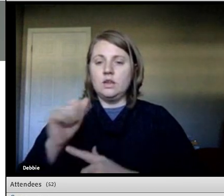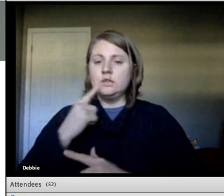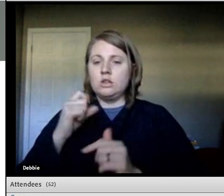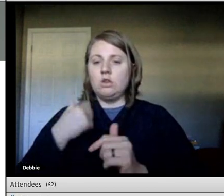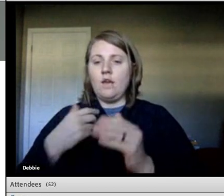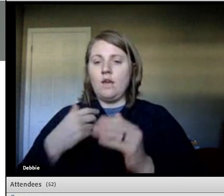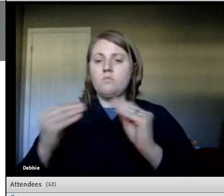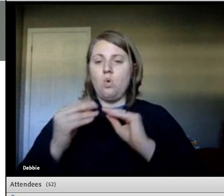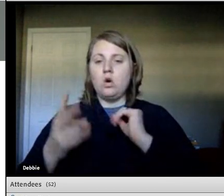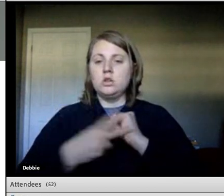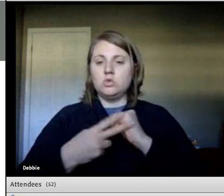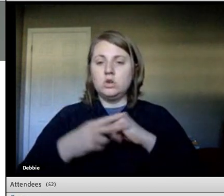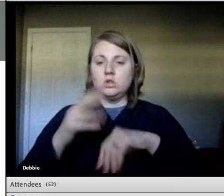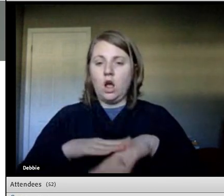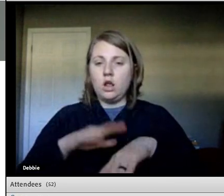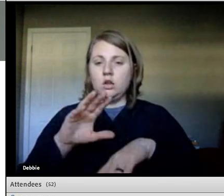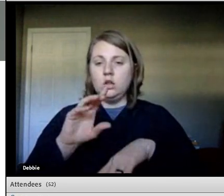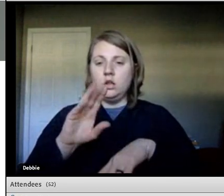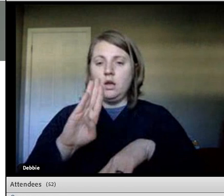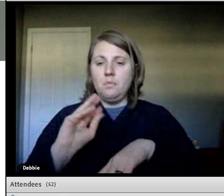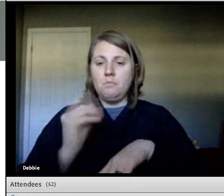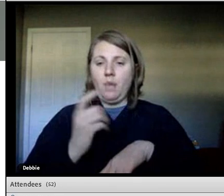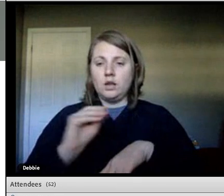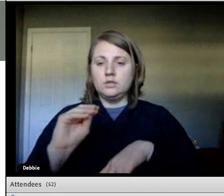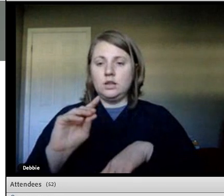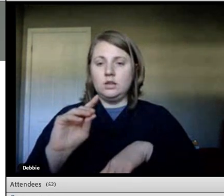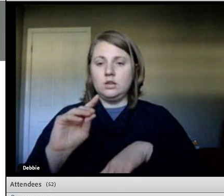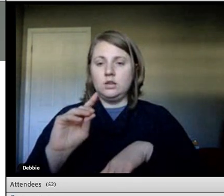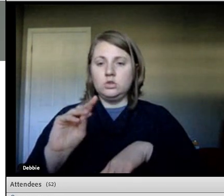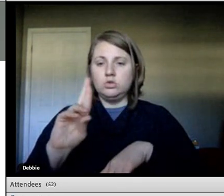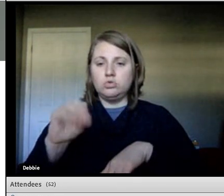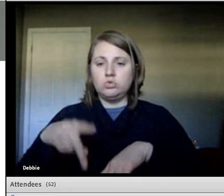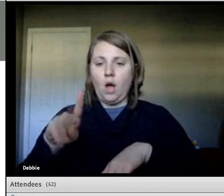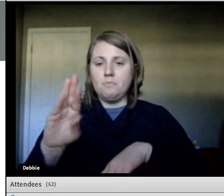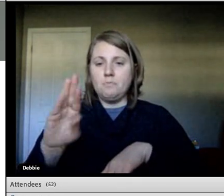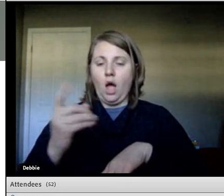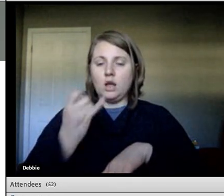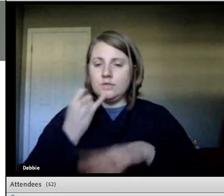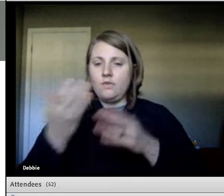I managed to get 2 extra gigs from Dropbox and Box that way, and that is great way to do that.